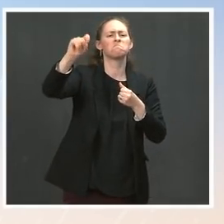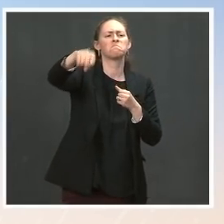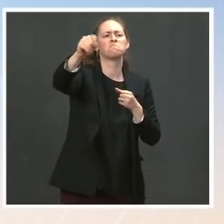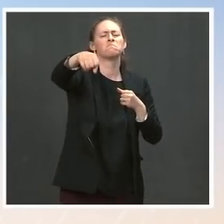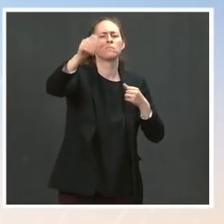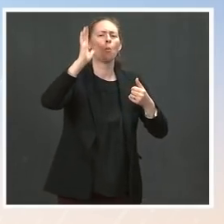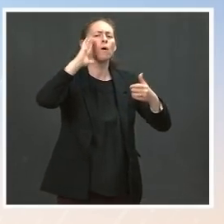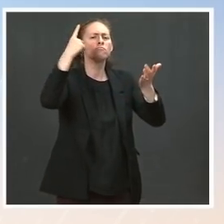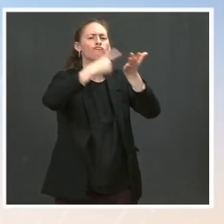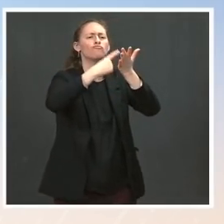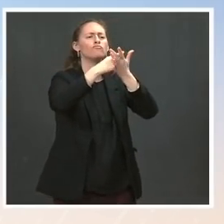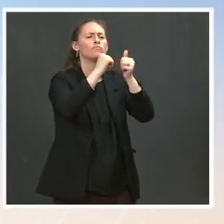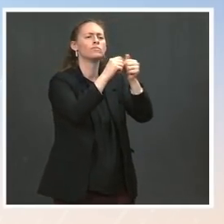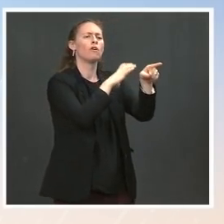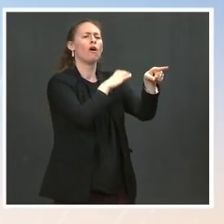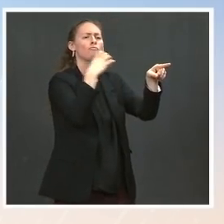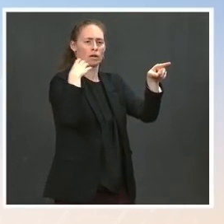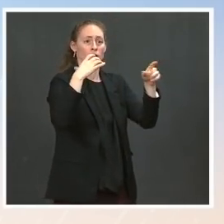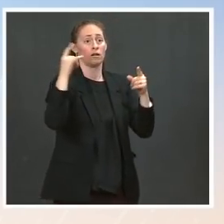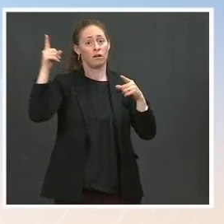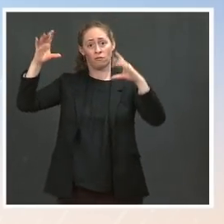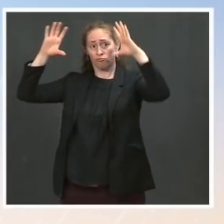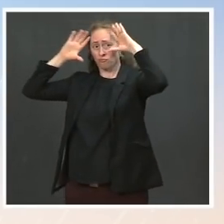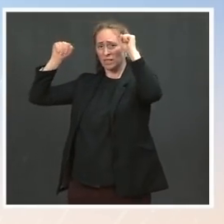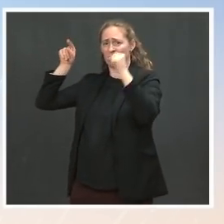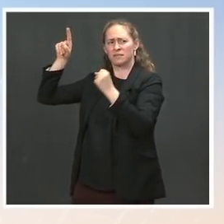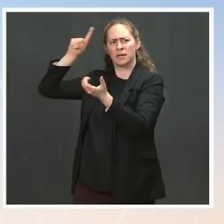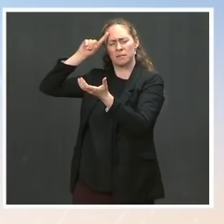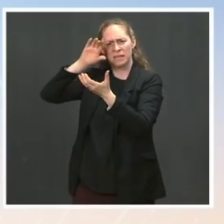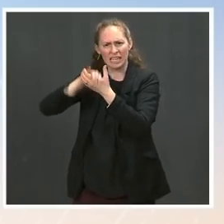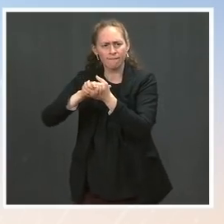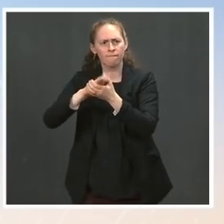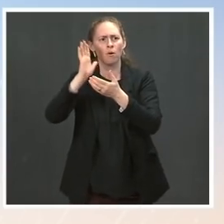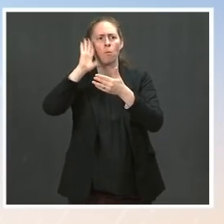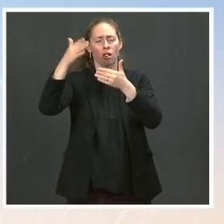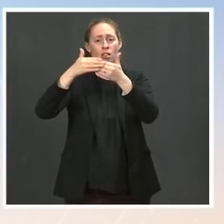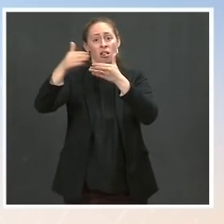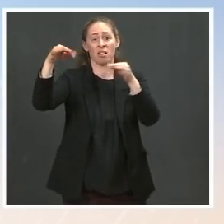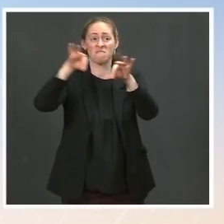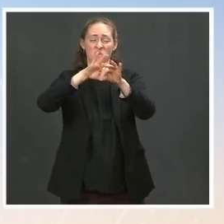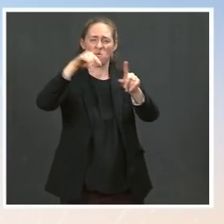He believes that there is a path forward, that this piece of legislation offers that path forward,